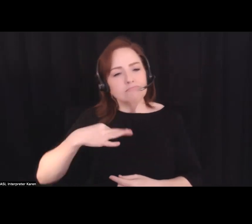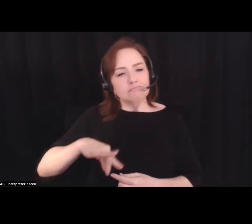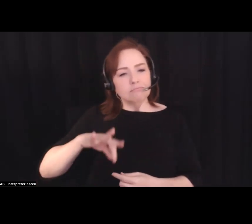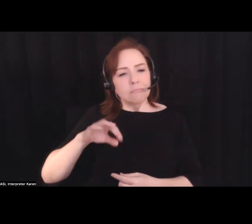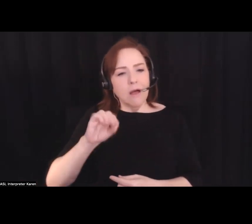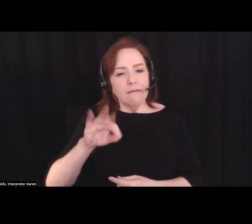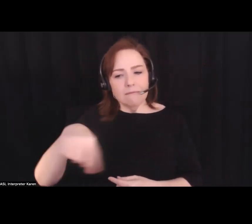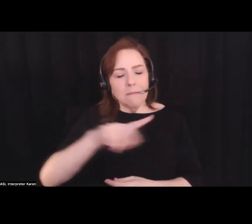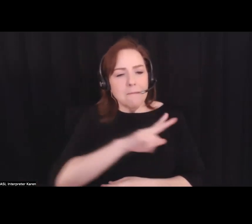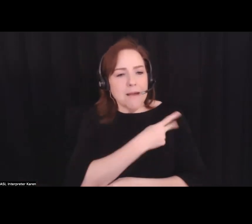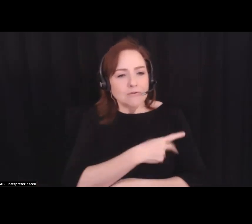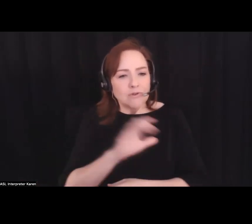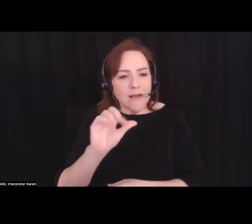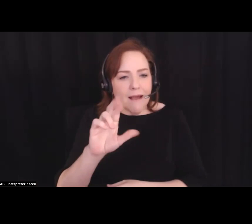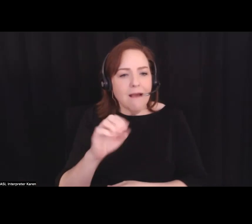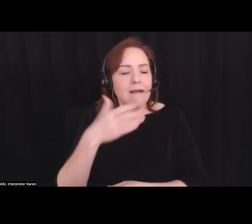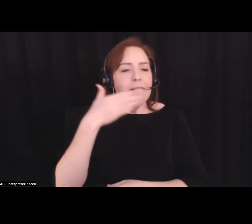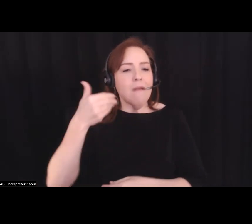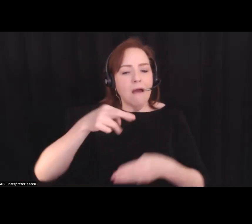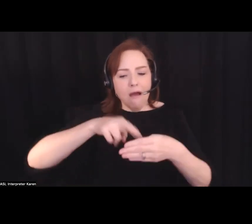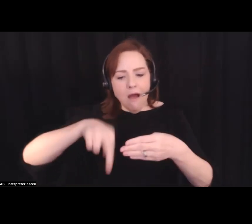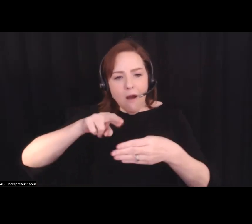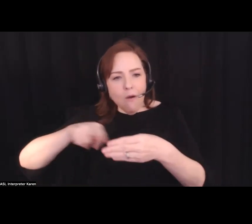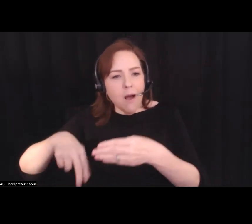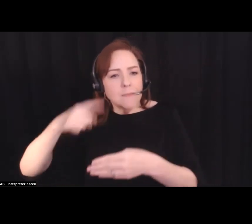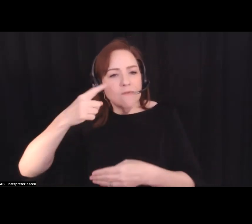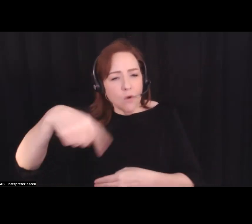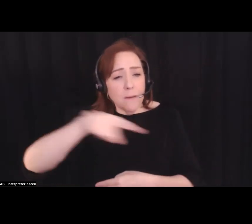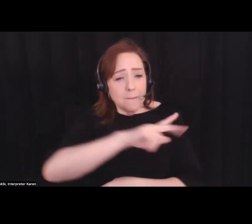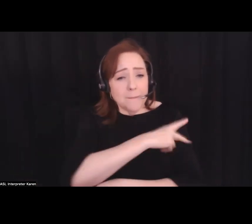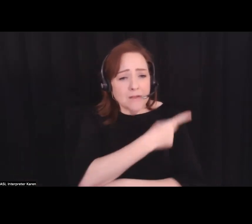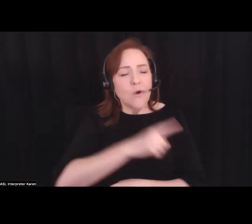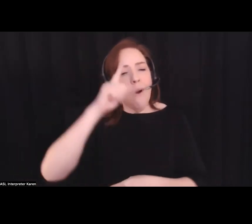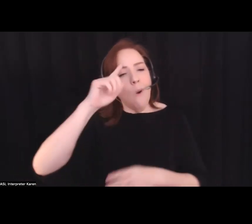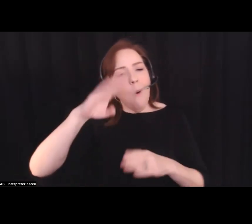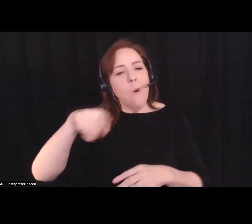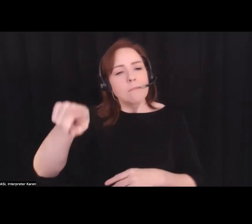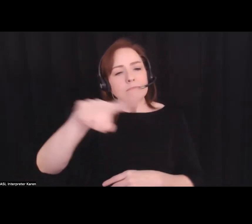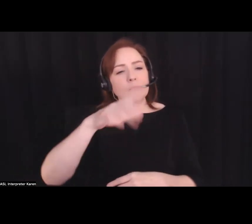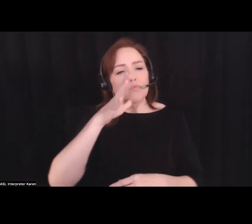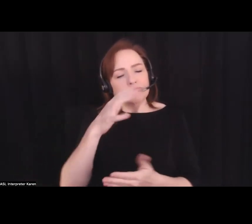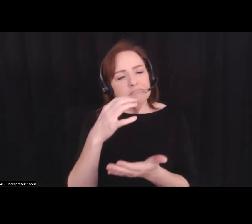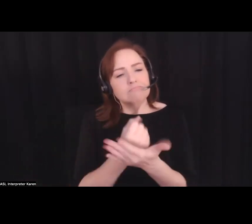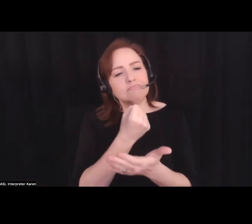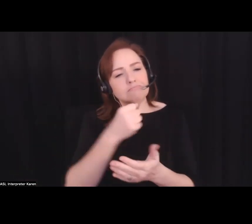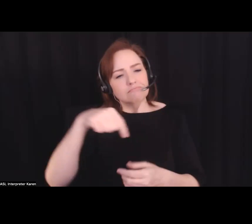better outcomes for our patient. I hope that you will use this as an opportunity to be reminded